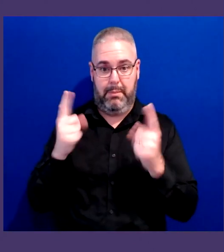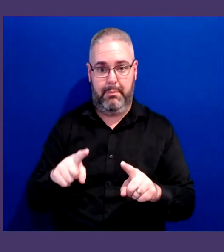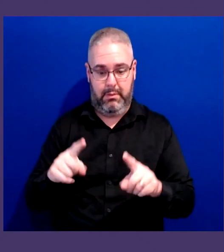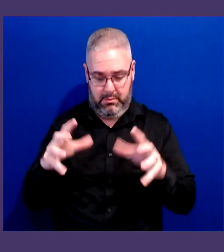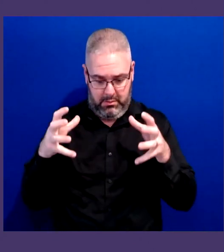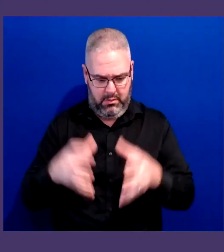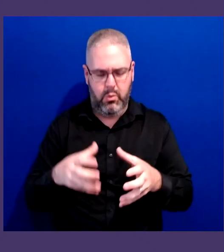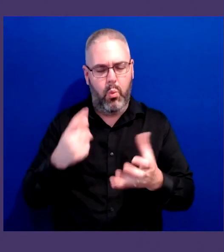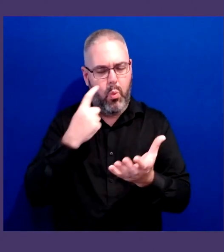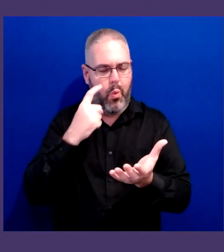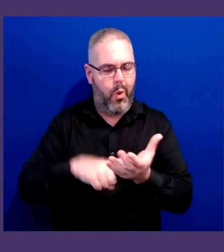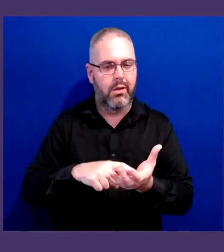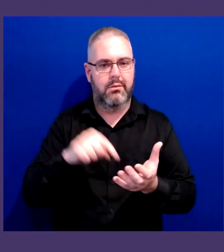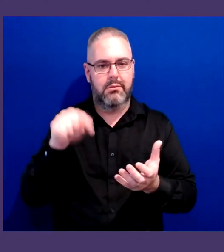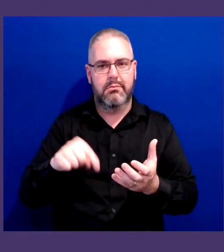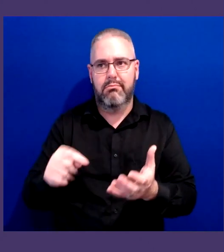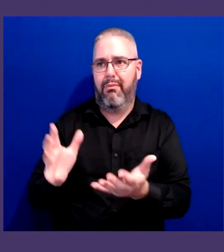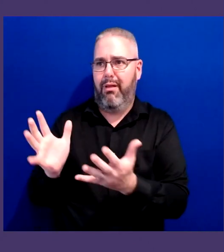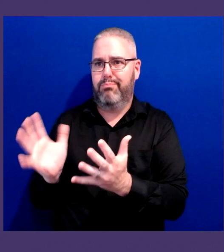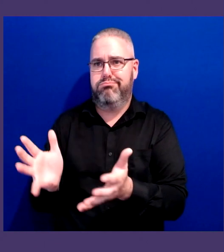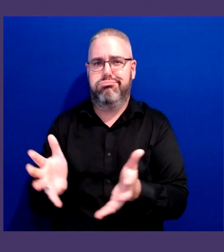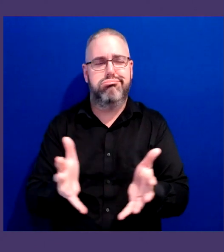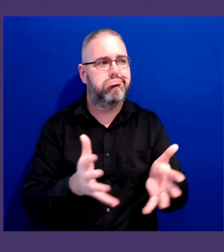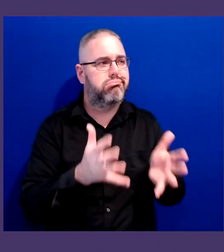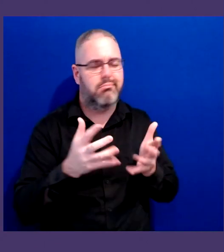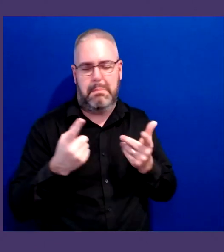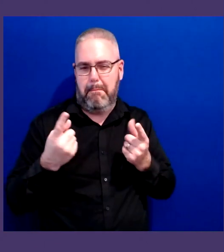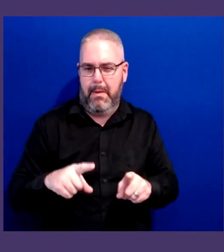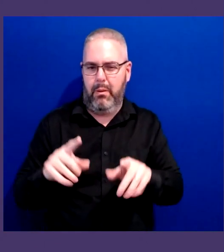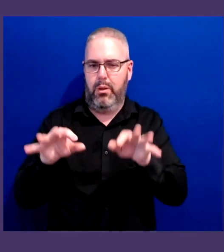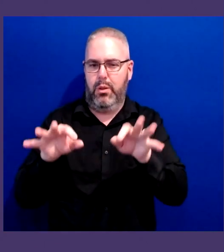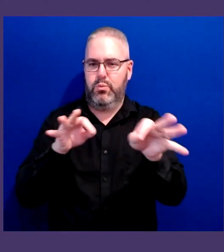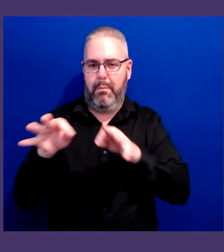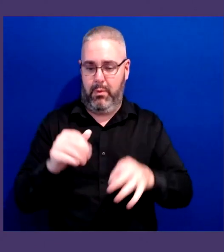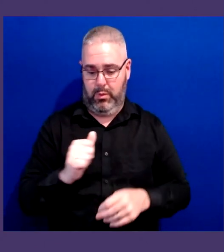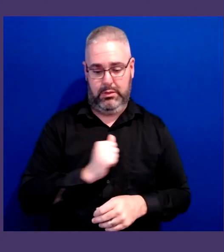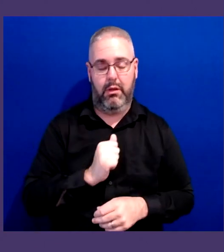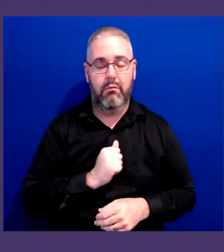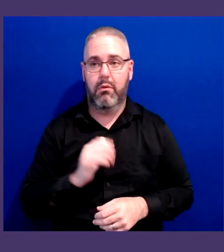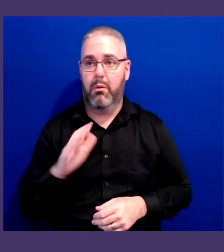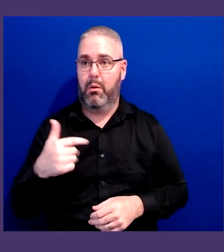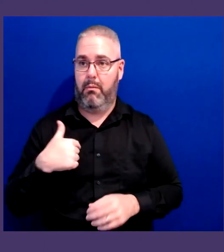the conversations around how we describe ourselves. Do we describe ourselves as people with disabilities or